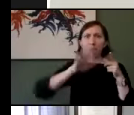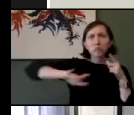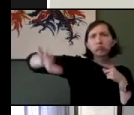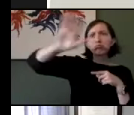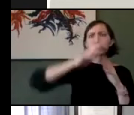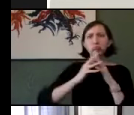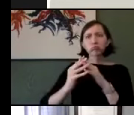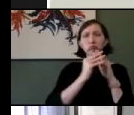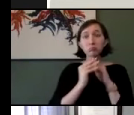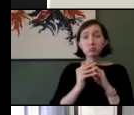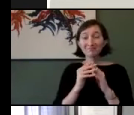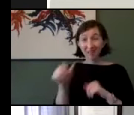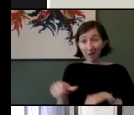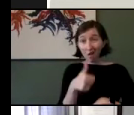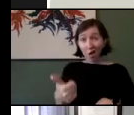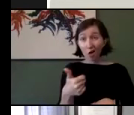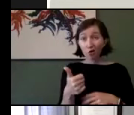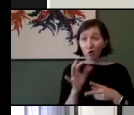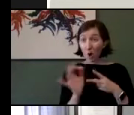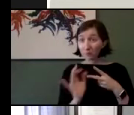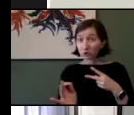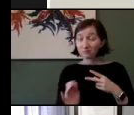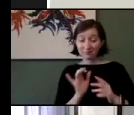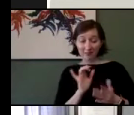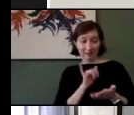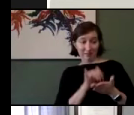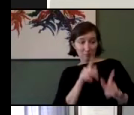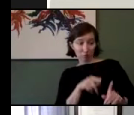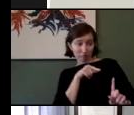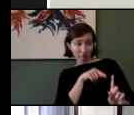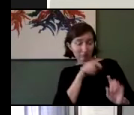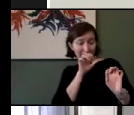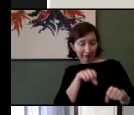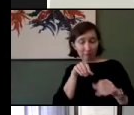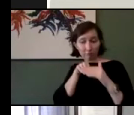is there another way for that person to access the educational information?